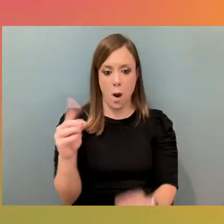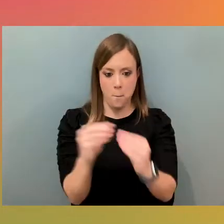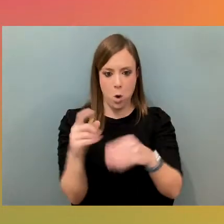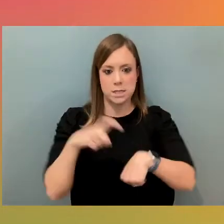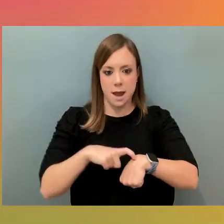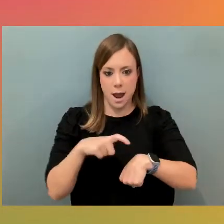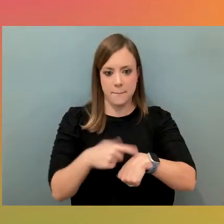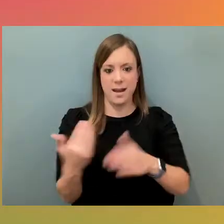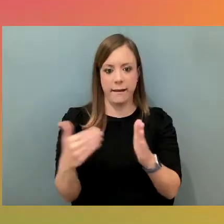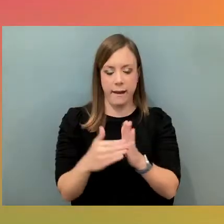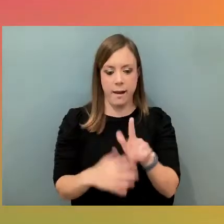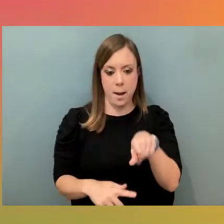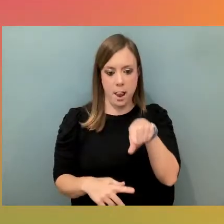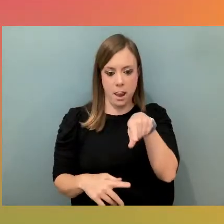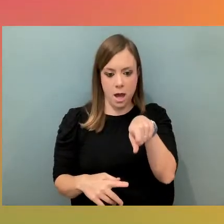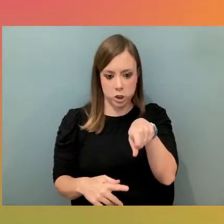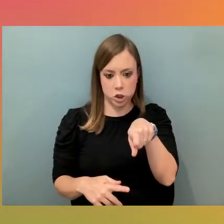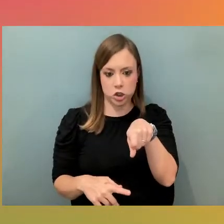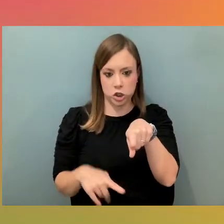HALF LIFT. EXHALE, TWIST TO THE RIGHT.